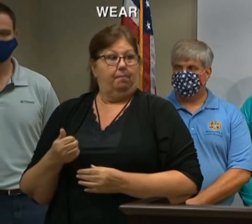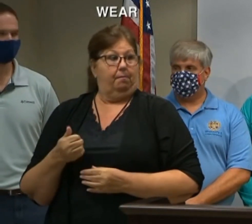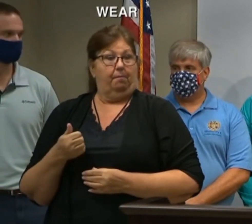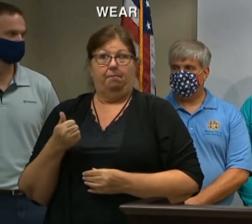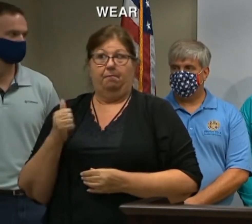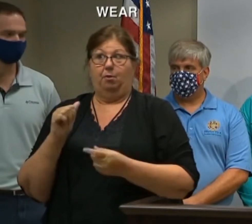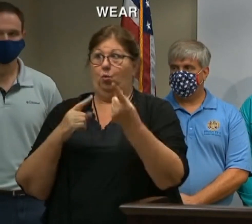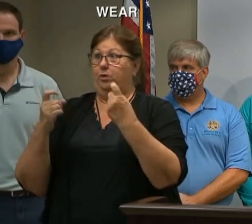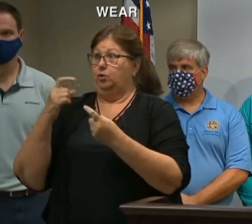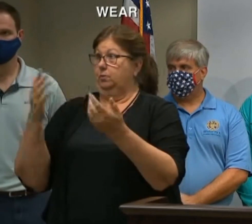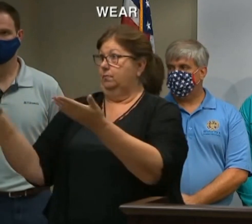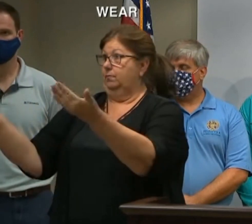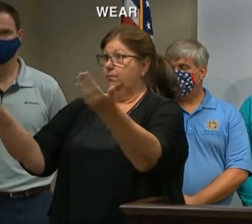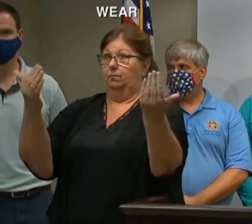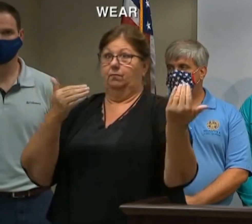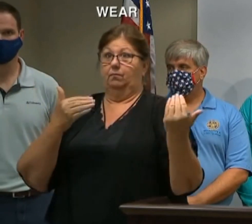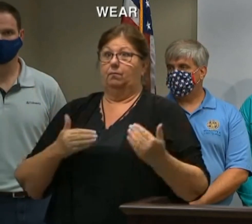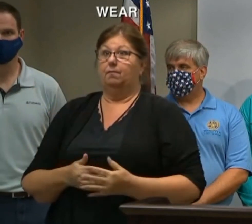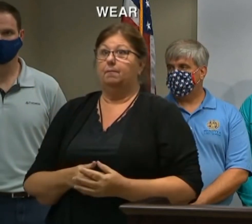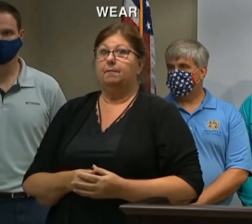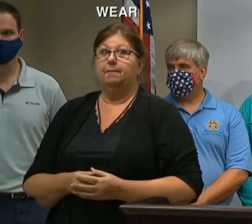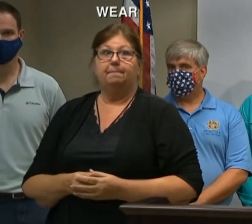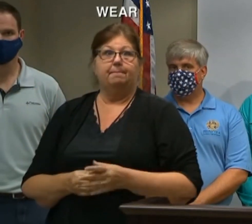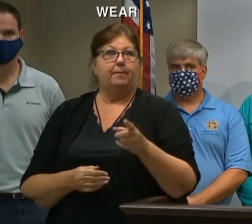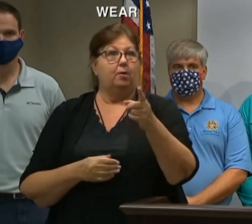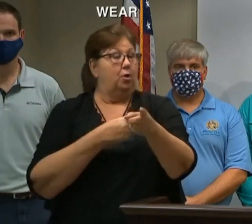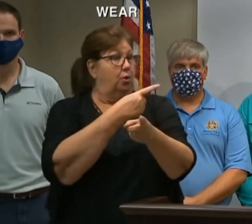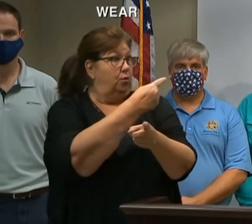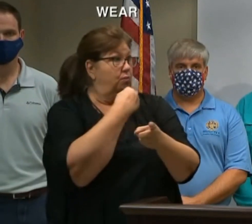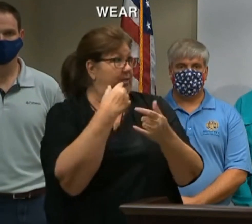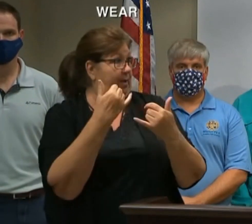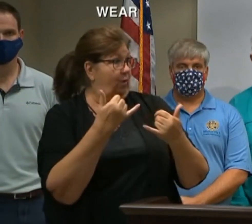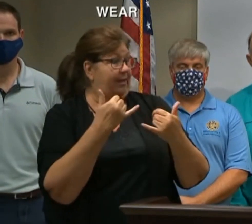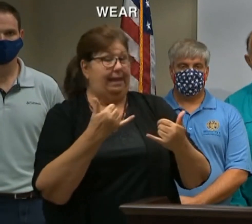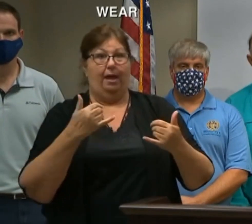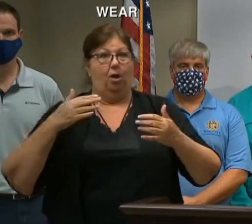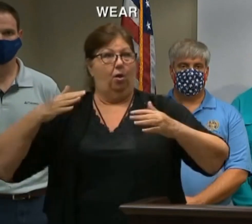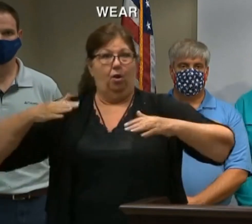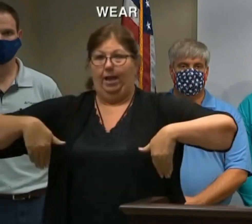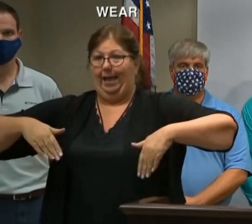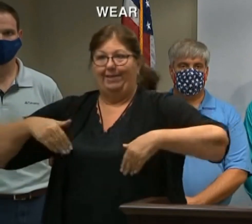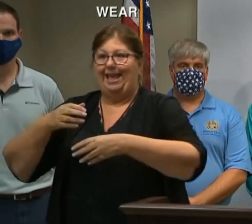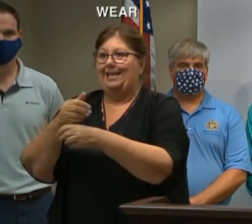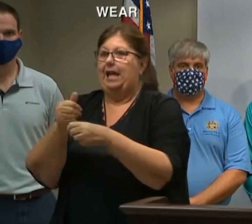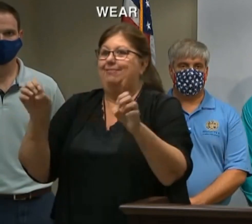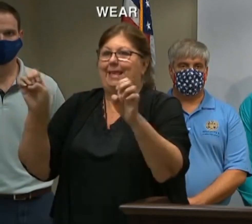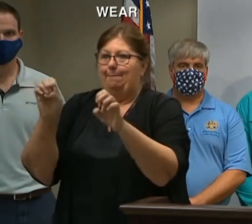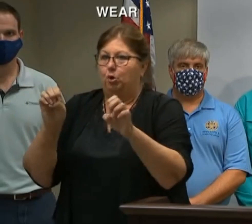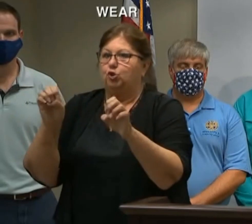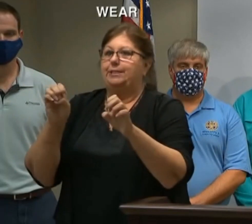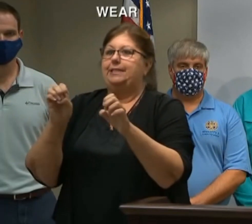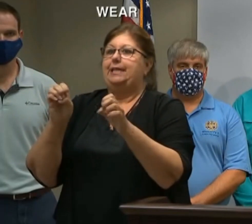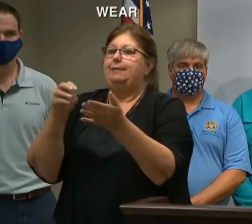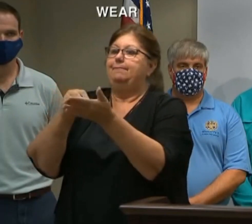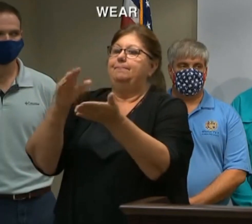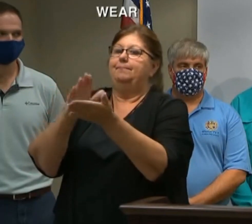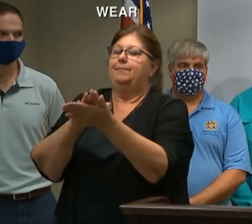questions you said right now we haven't gotten the emergency declaration i was